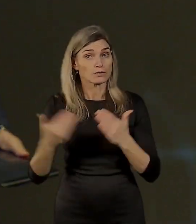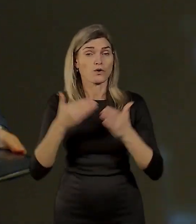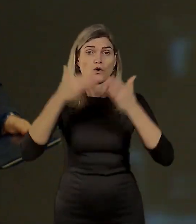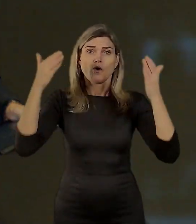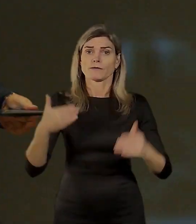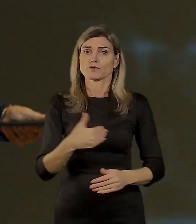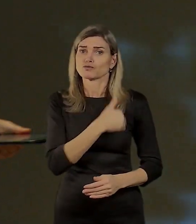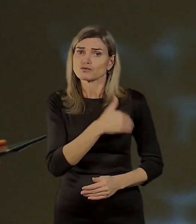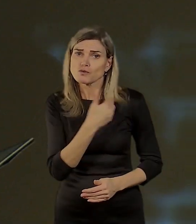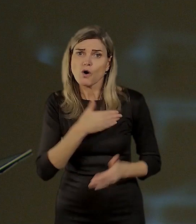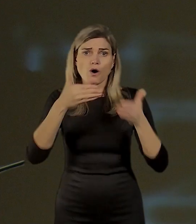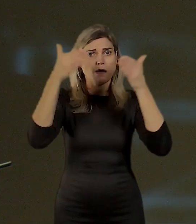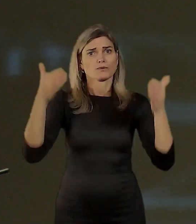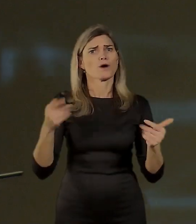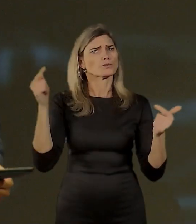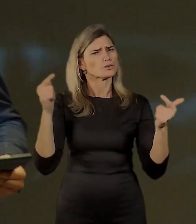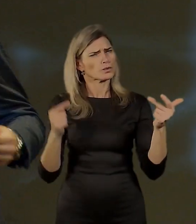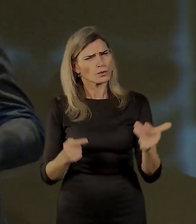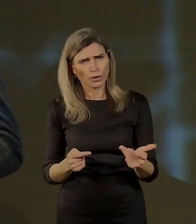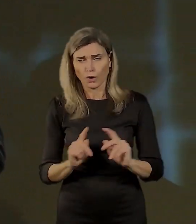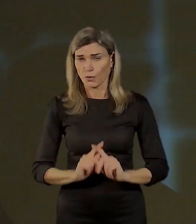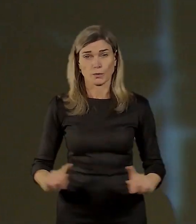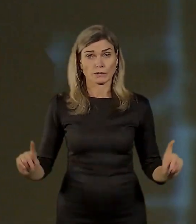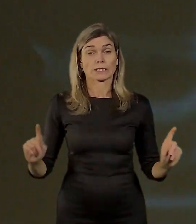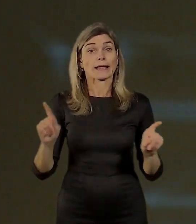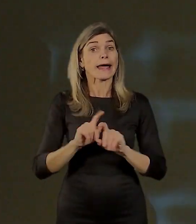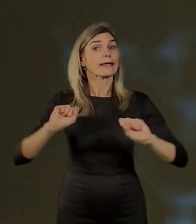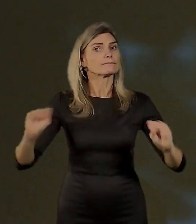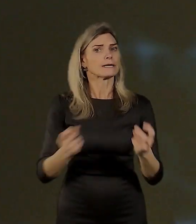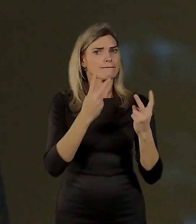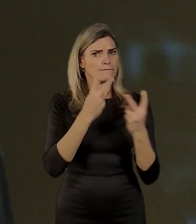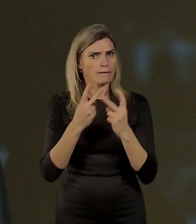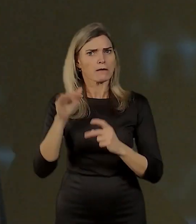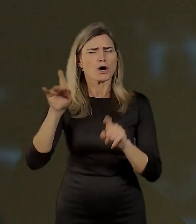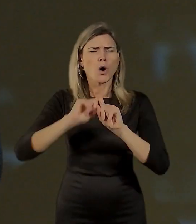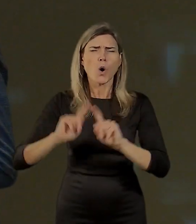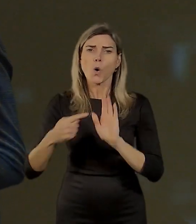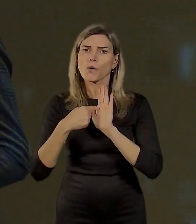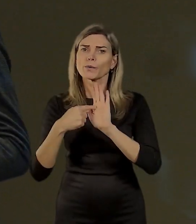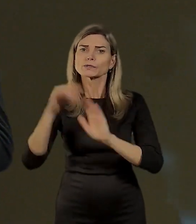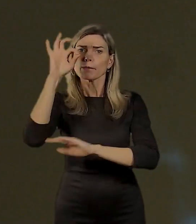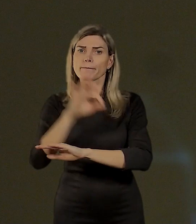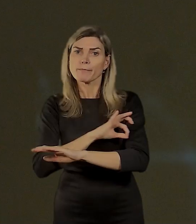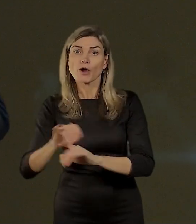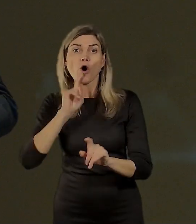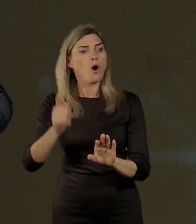out that the projects have been implemented. The Modřany Sugar Factory is one of the first projects that ever appeared in that database.